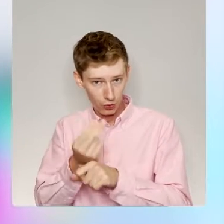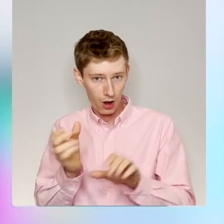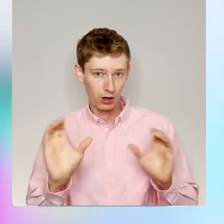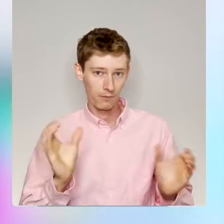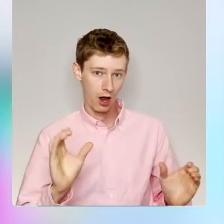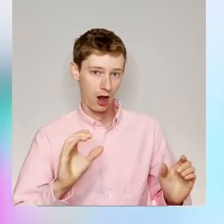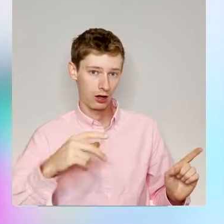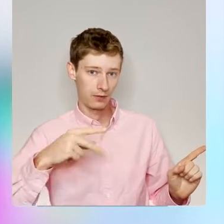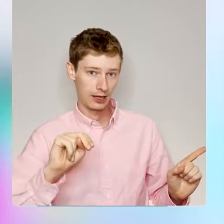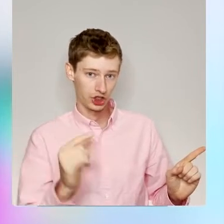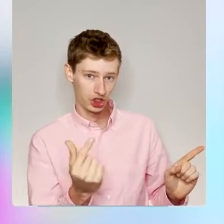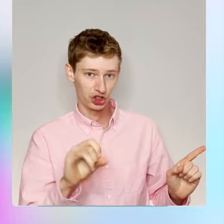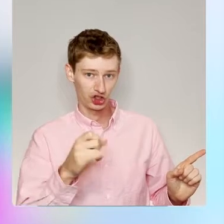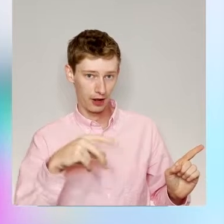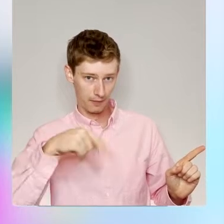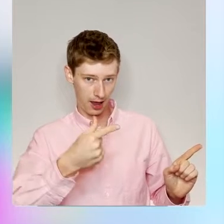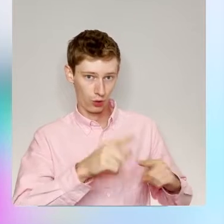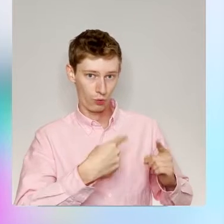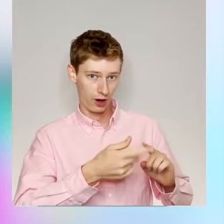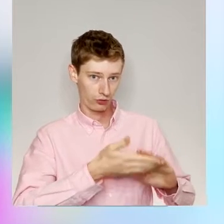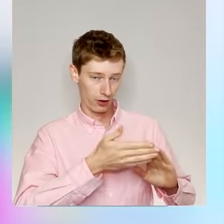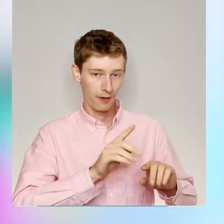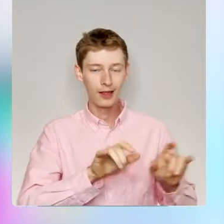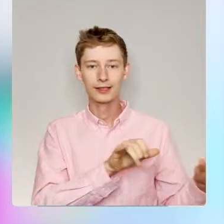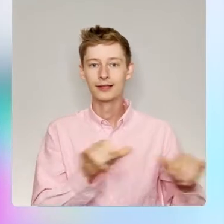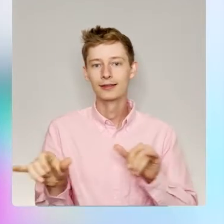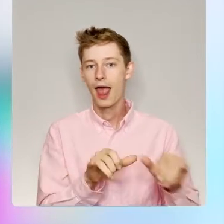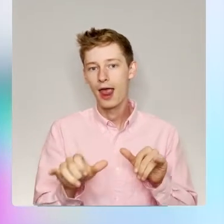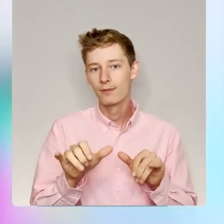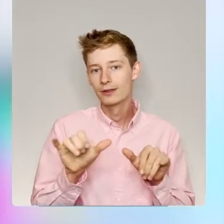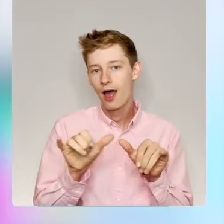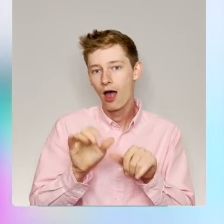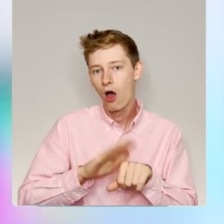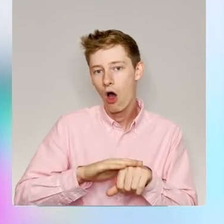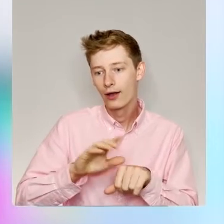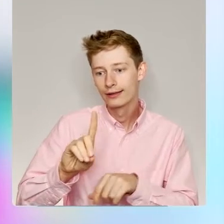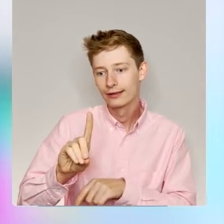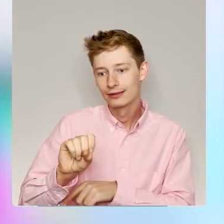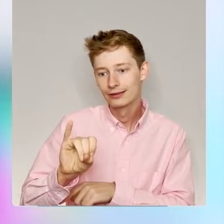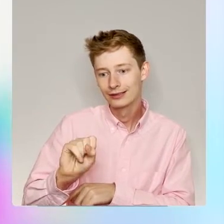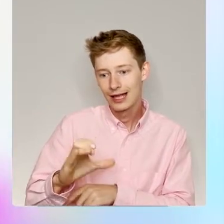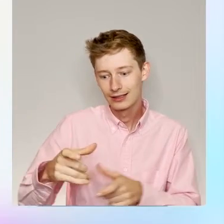instead of the raw RGBA that PNG and JPEG had to expand to on the GPU.